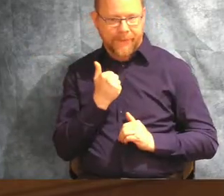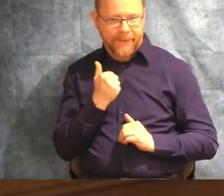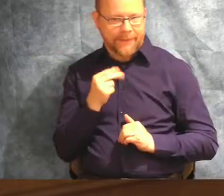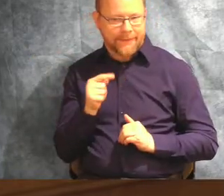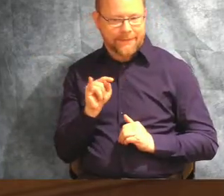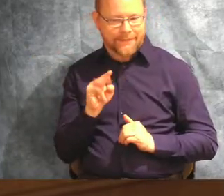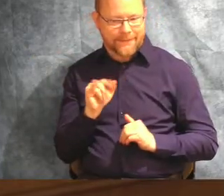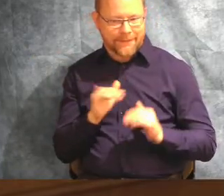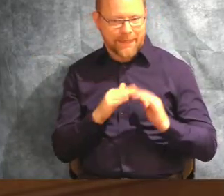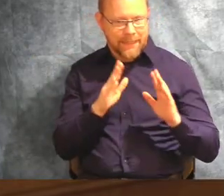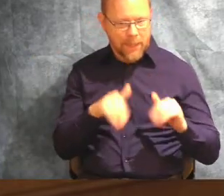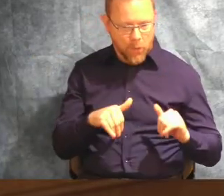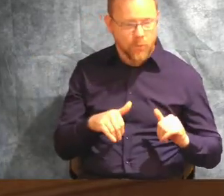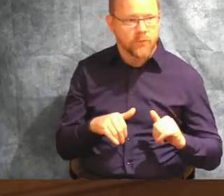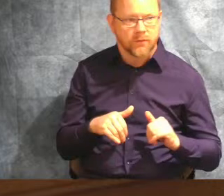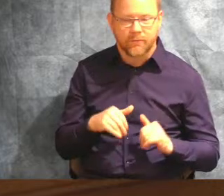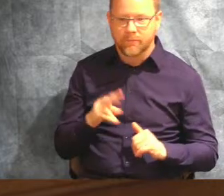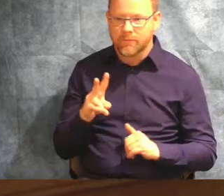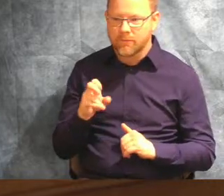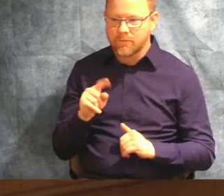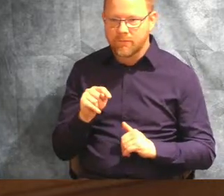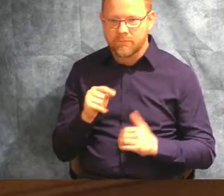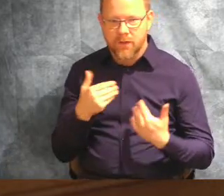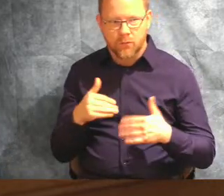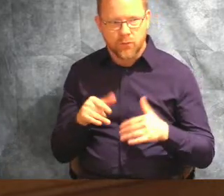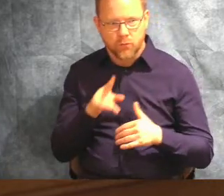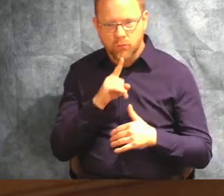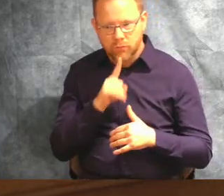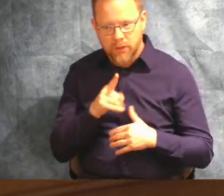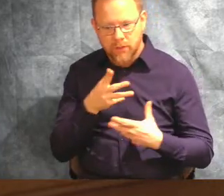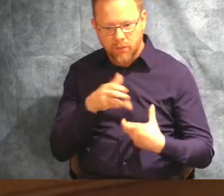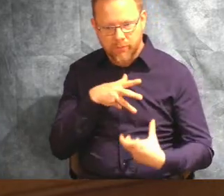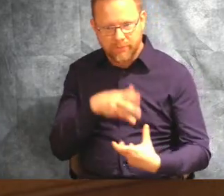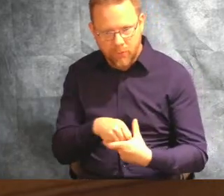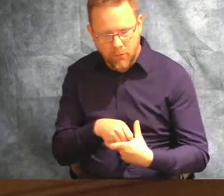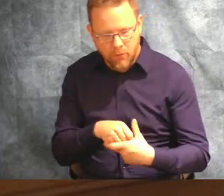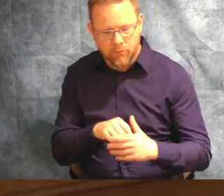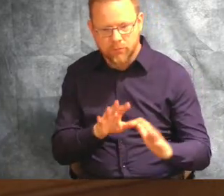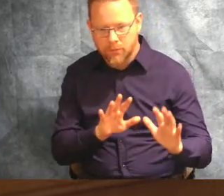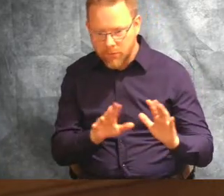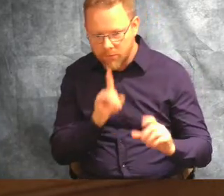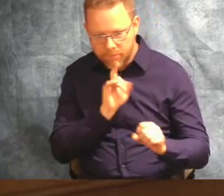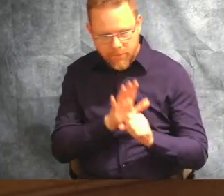proposals and that the veterans are really trying to be a part of making sure that that happens.